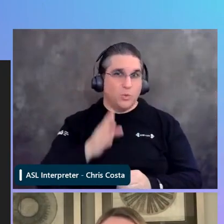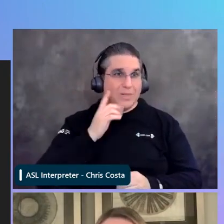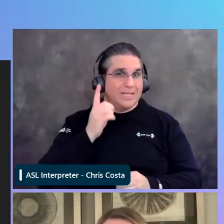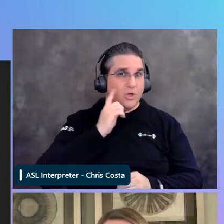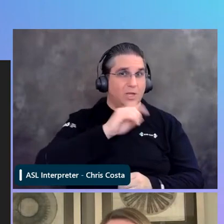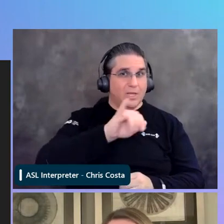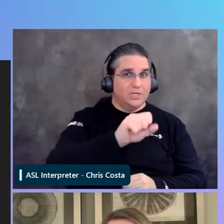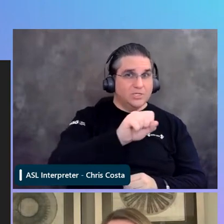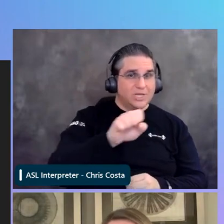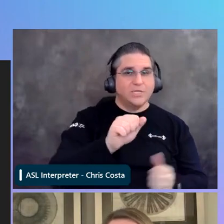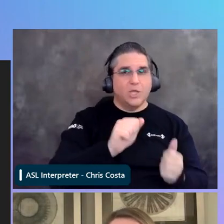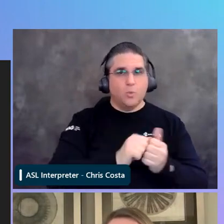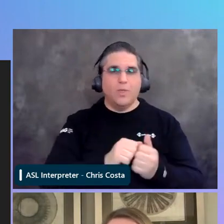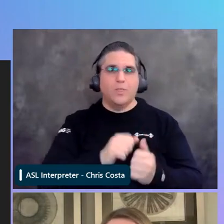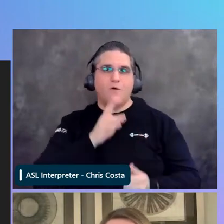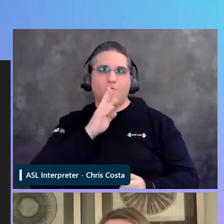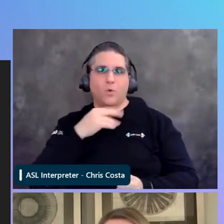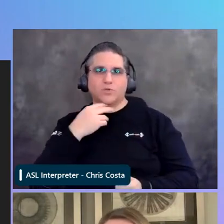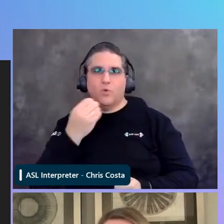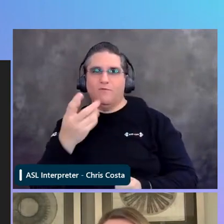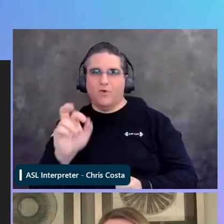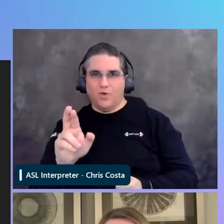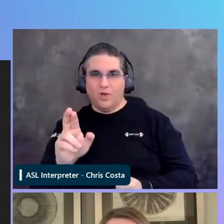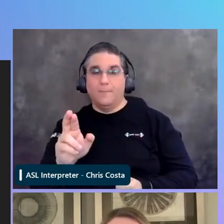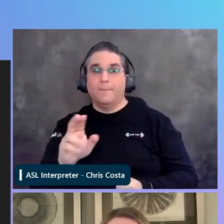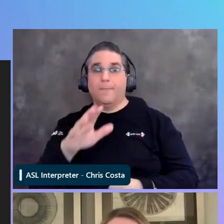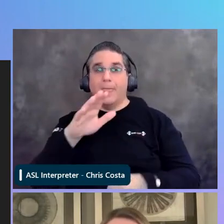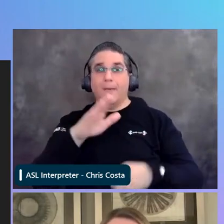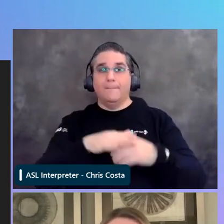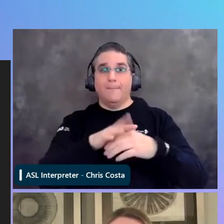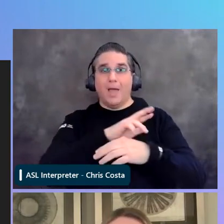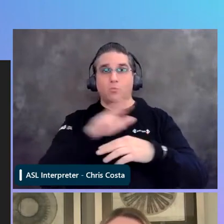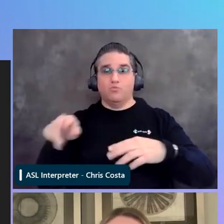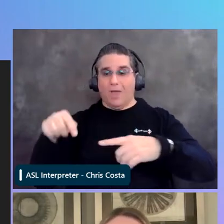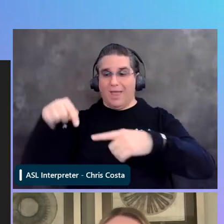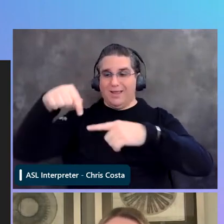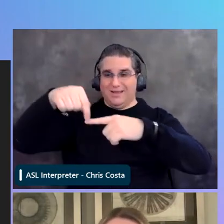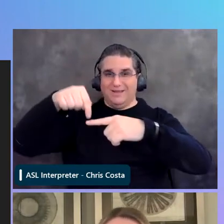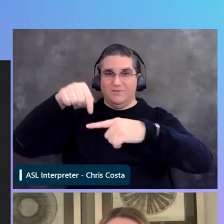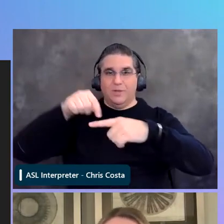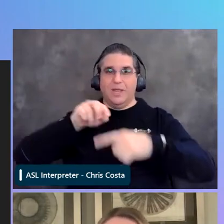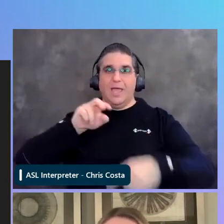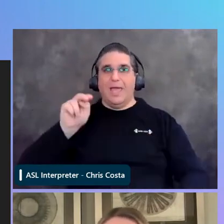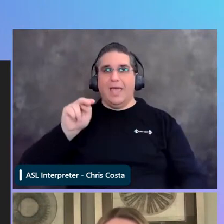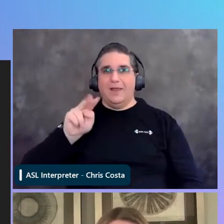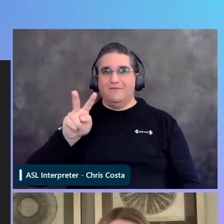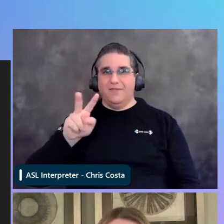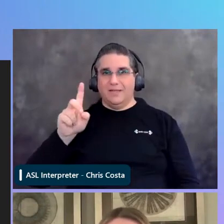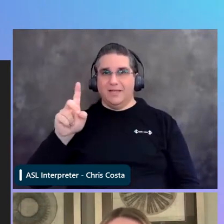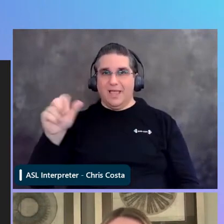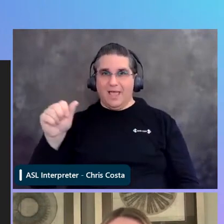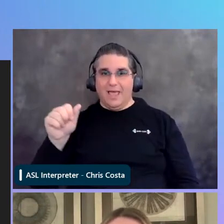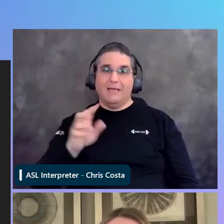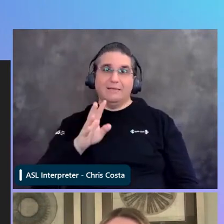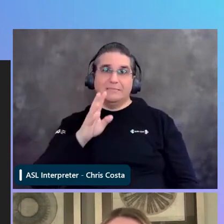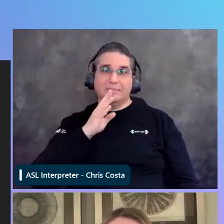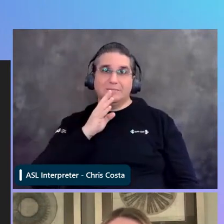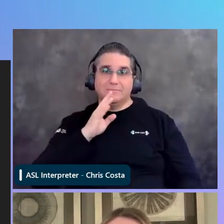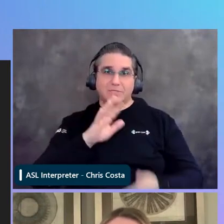positioned at the bottom right of the screen on the demo, the Nvda speech viewer will display